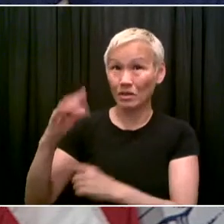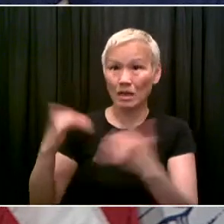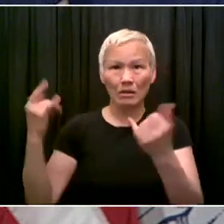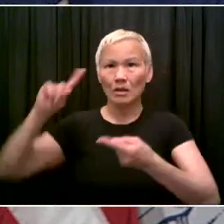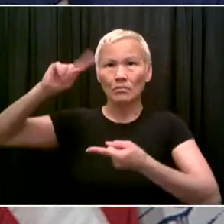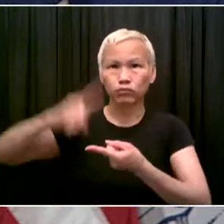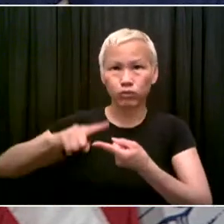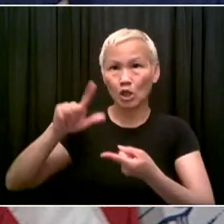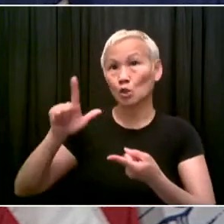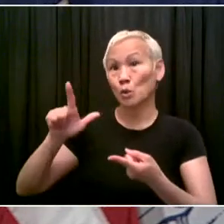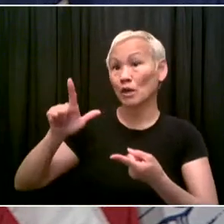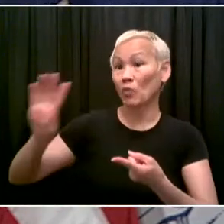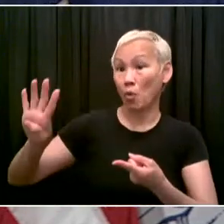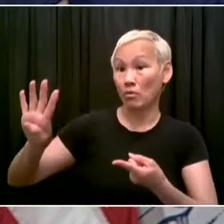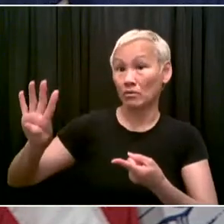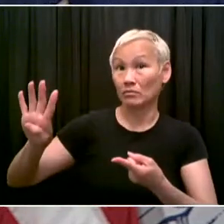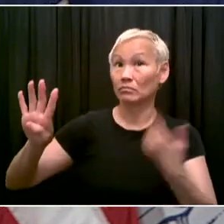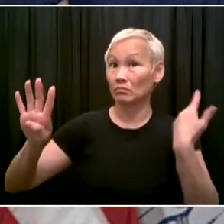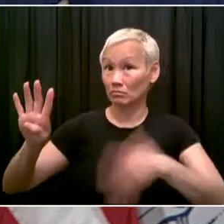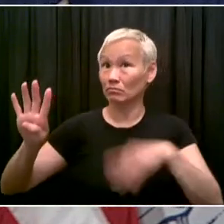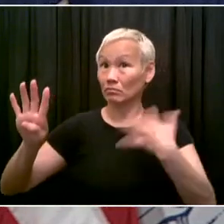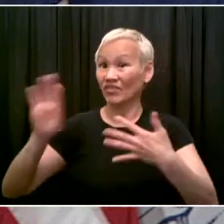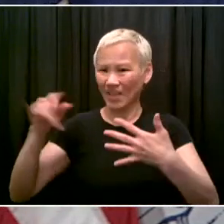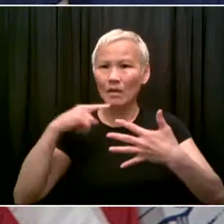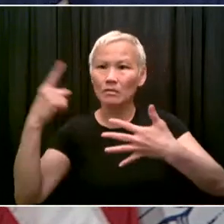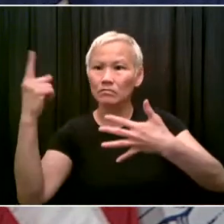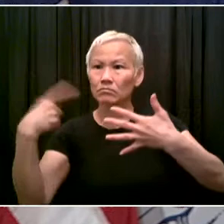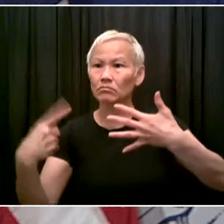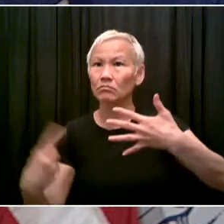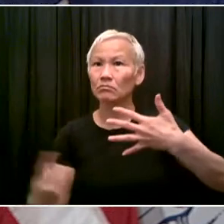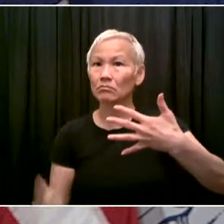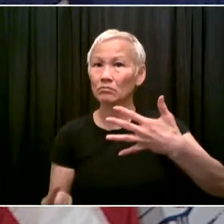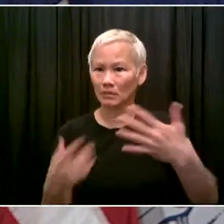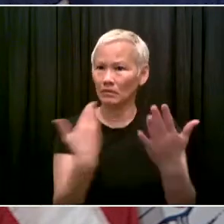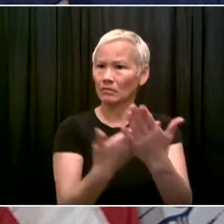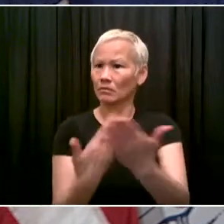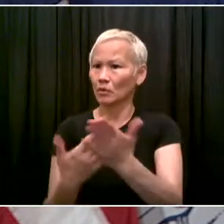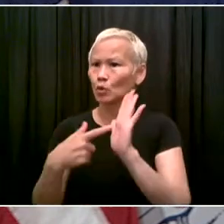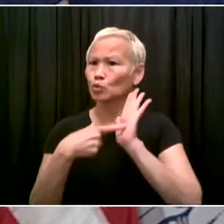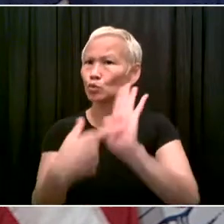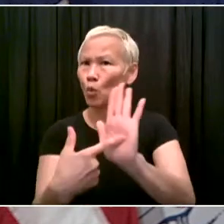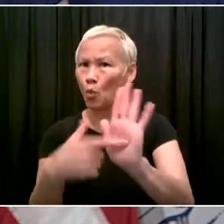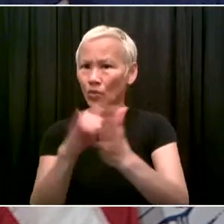YEAR, LAST YEAR WE HAD 45 SHOINOTG INCINTDES, WHICH ARE MANY. WE CUT THAT DOWN TO 24. MORE WORK TO DO